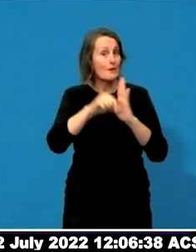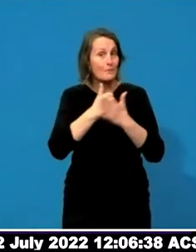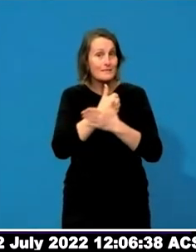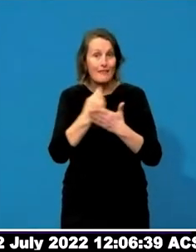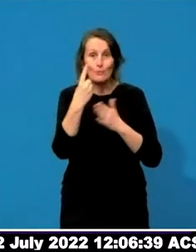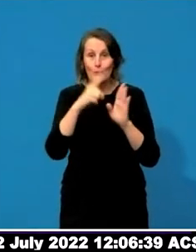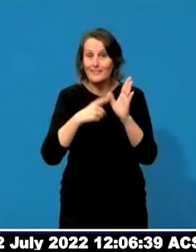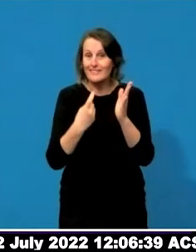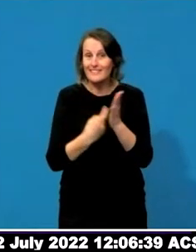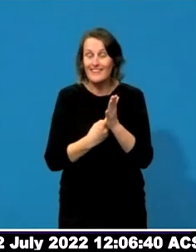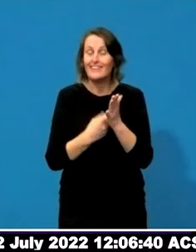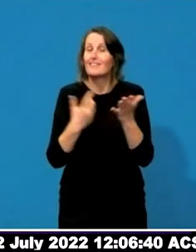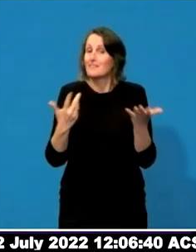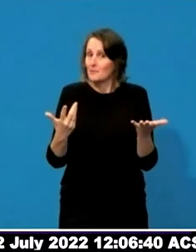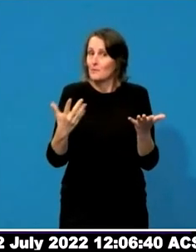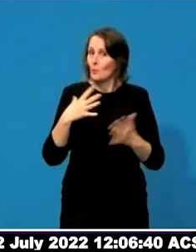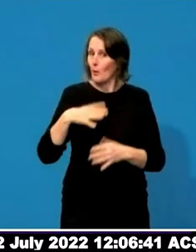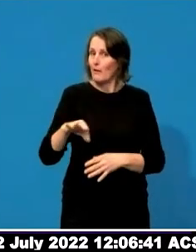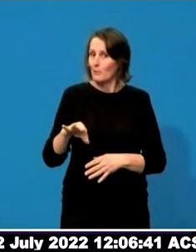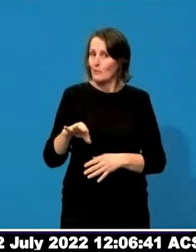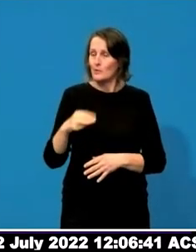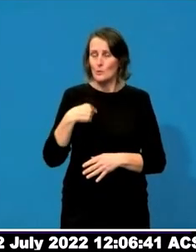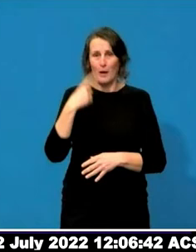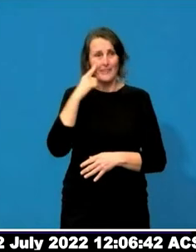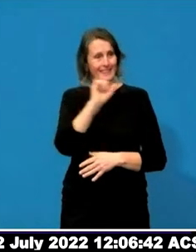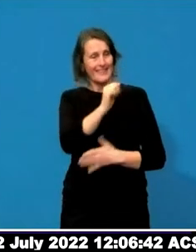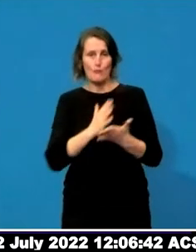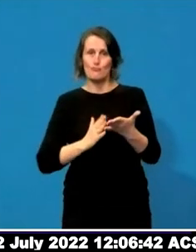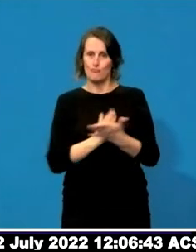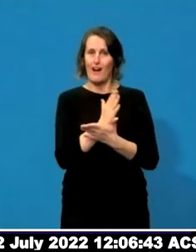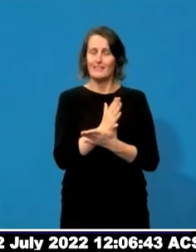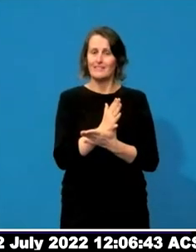but where there's a view that it's an entitlement. The same with the cultural brokers.